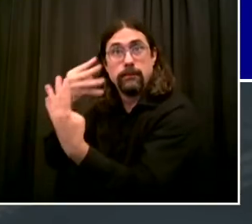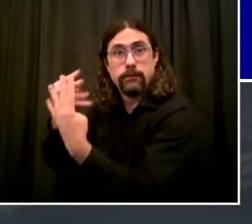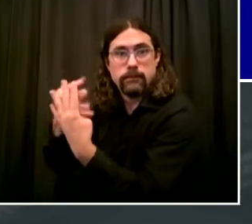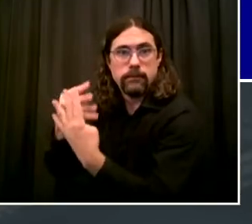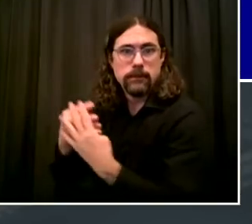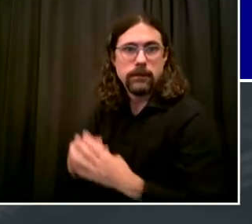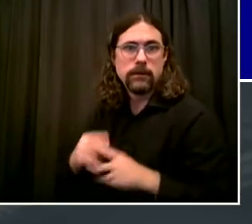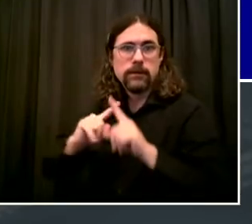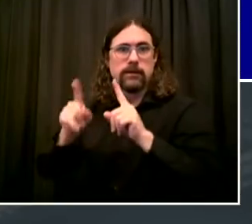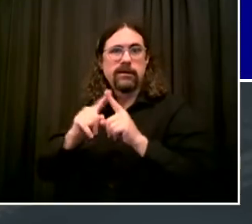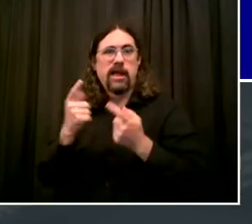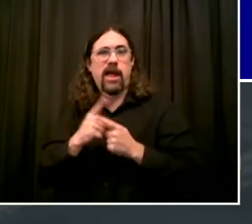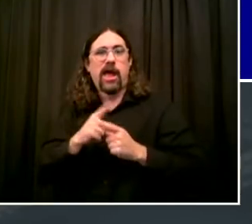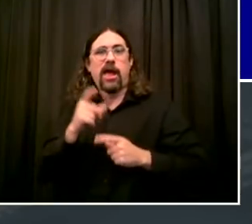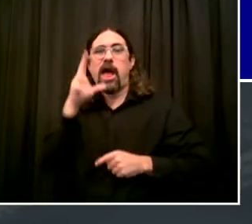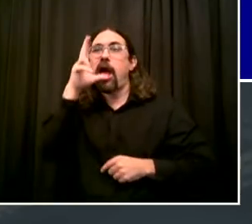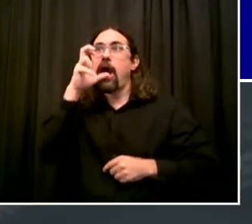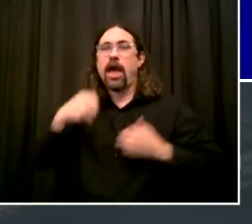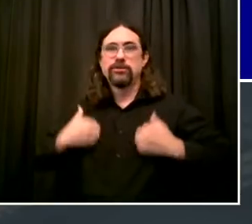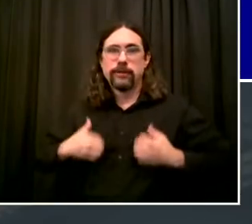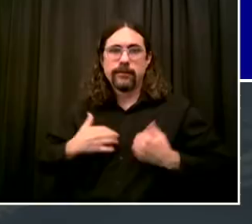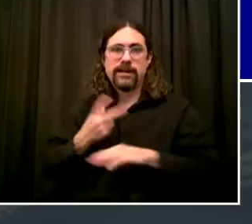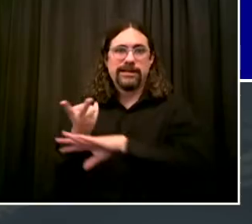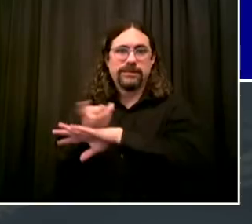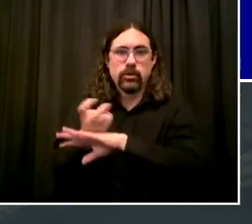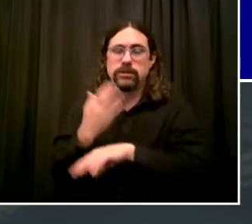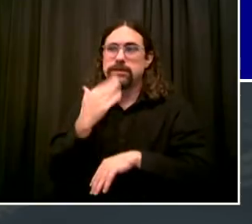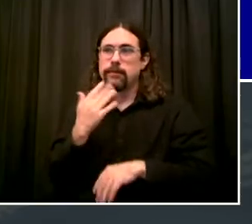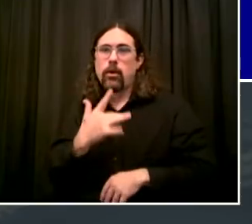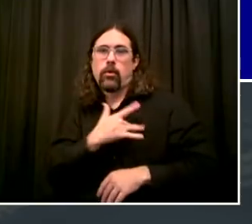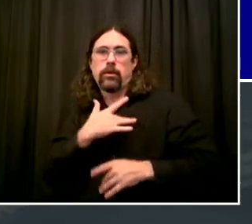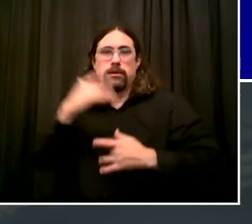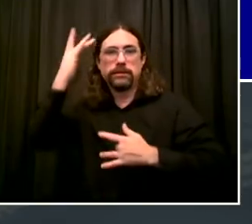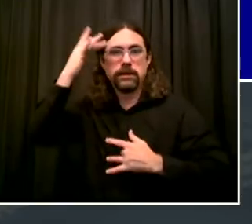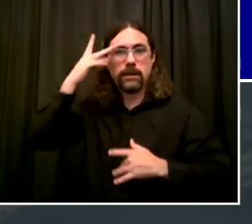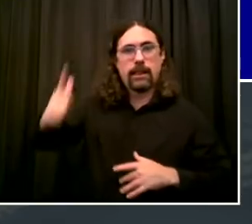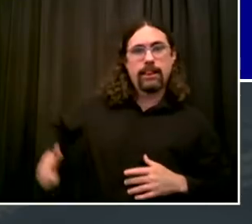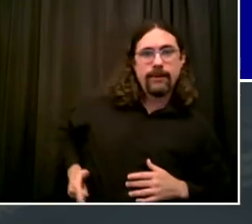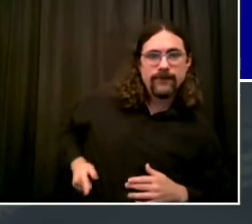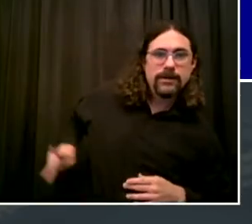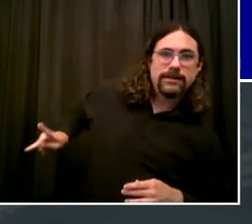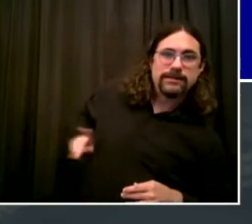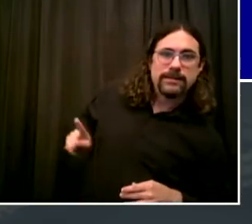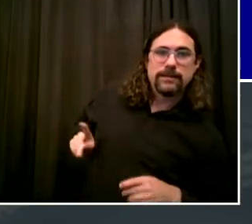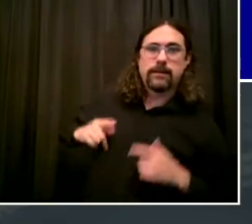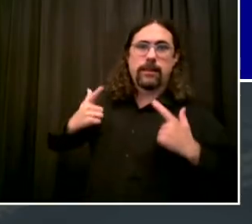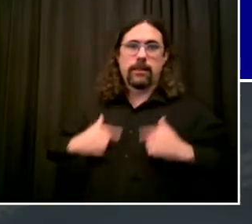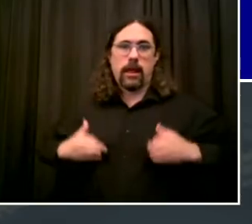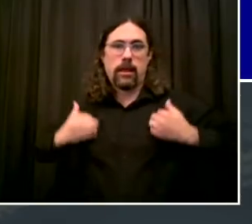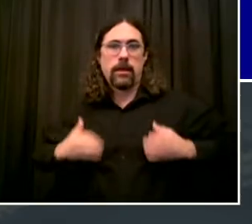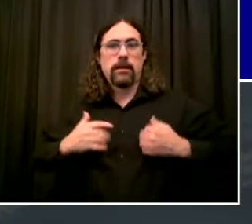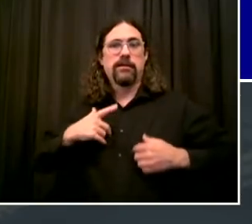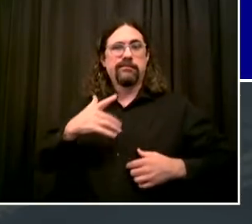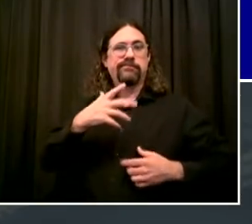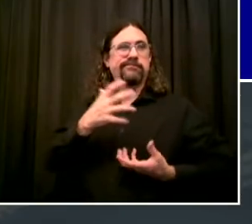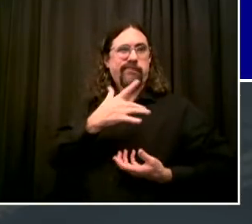ON YOUR SCREEN WILL BE A CAUSE FOR PROHIBIITON OF ANY